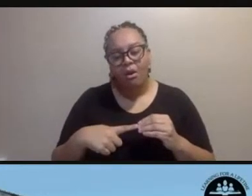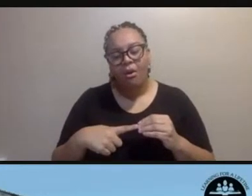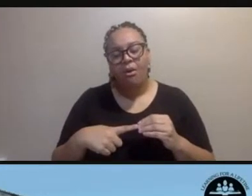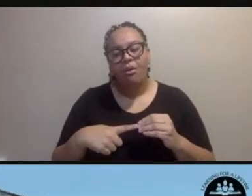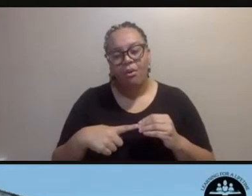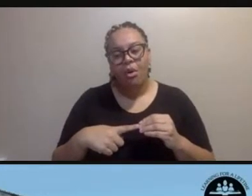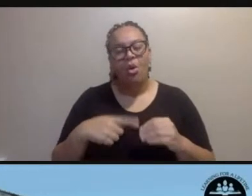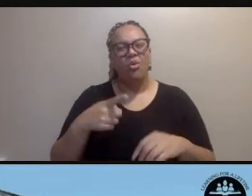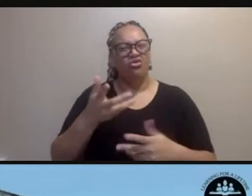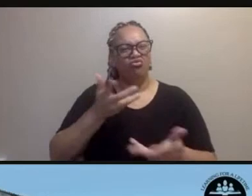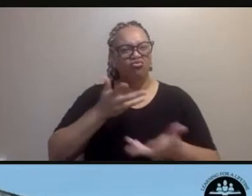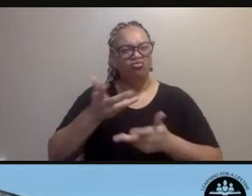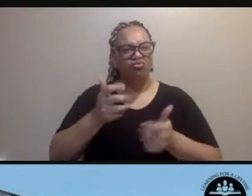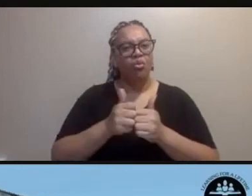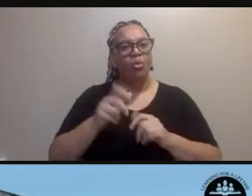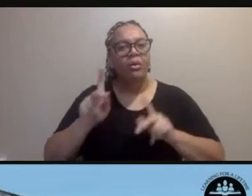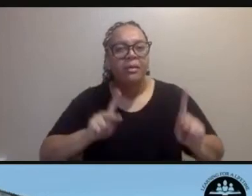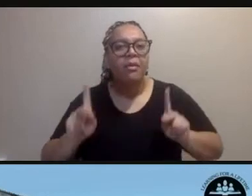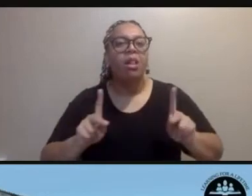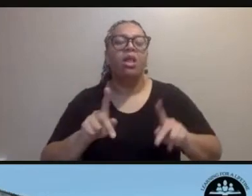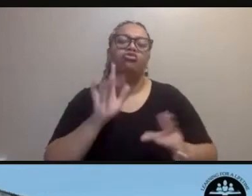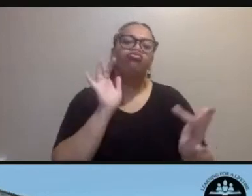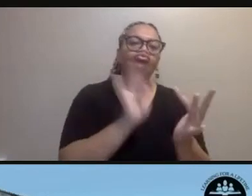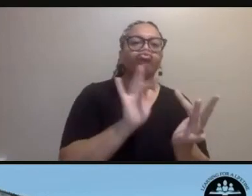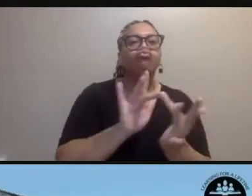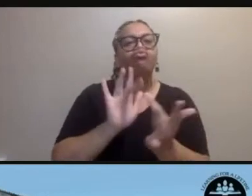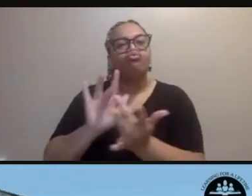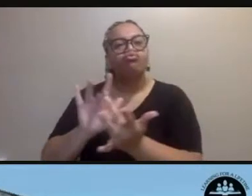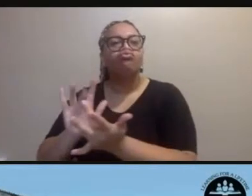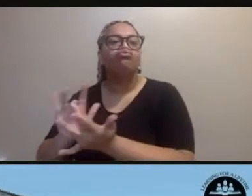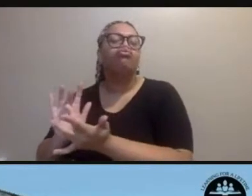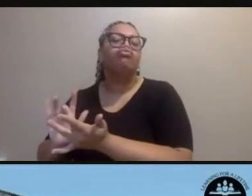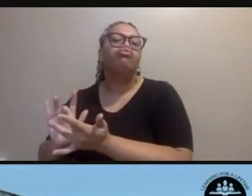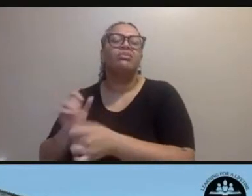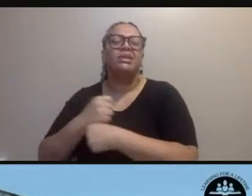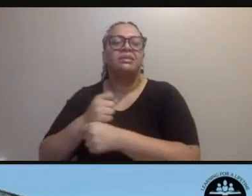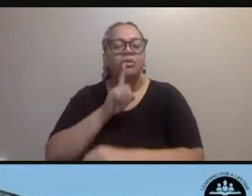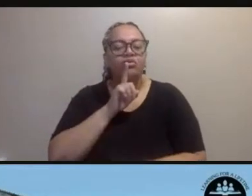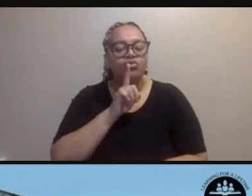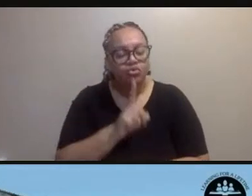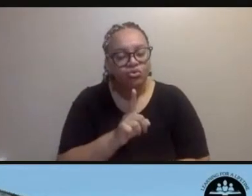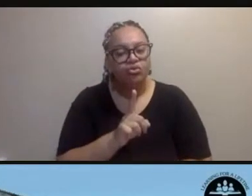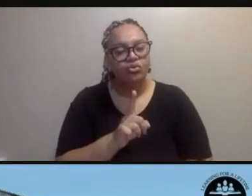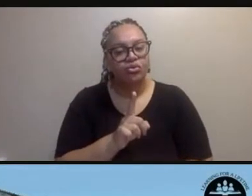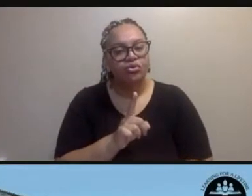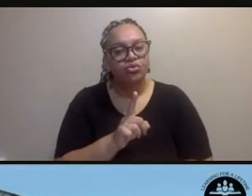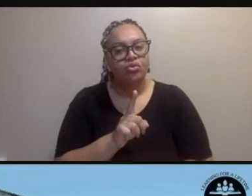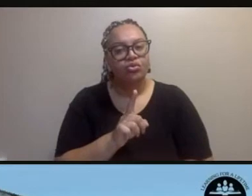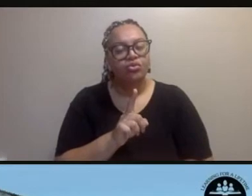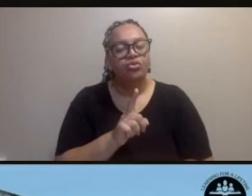COMMUNITY AS A BOARD AND WELCOMING PEOPLE IN, IT'S